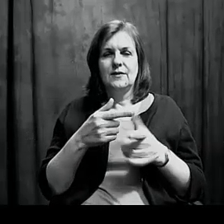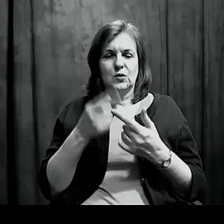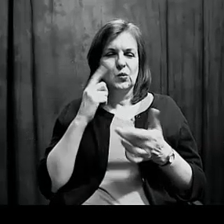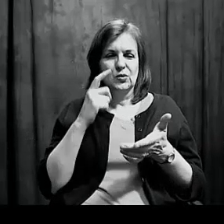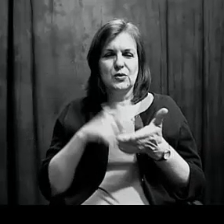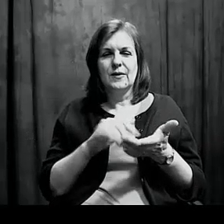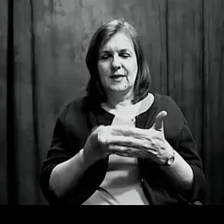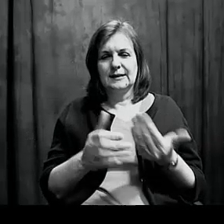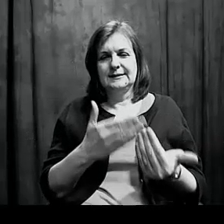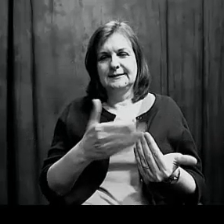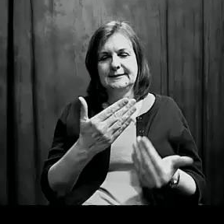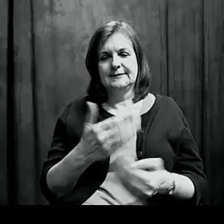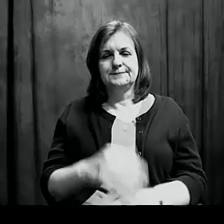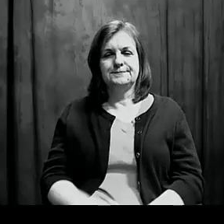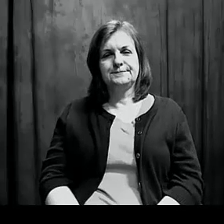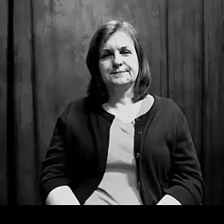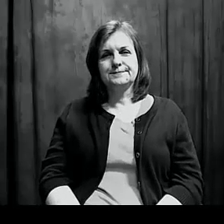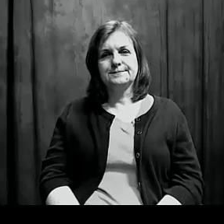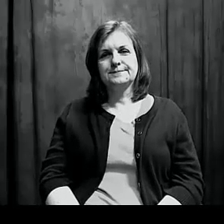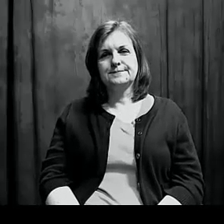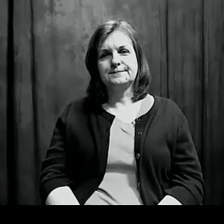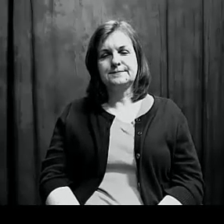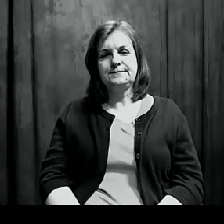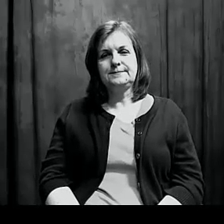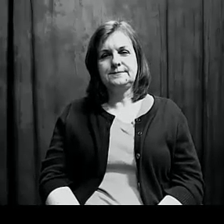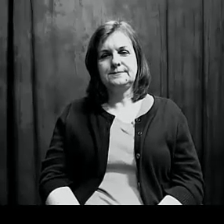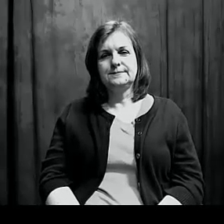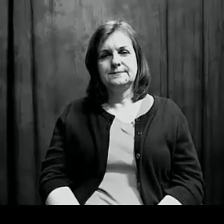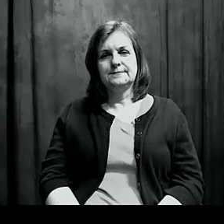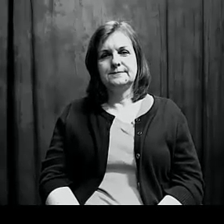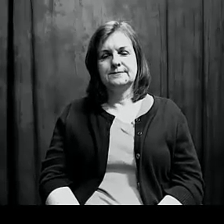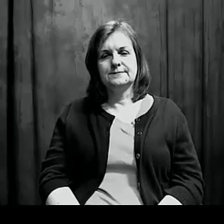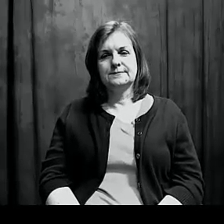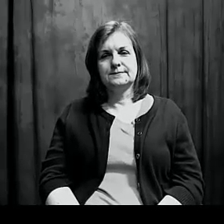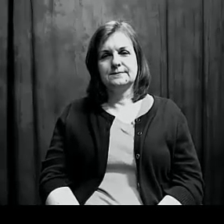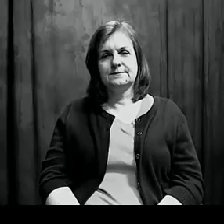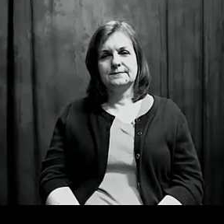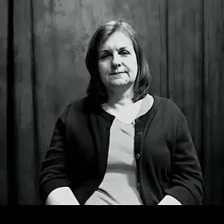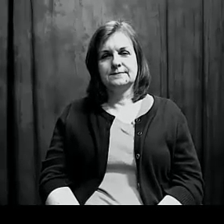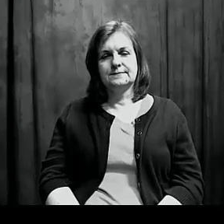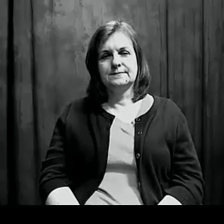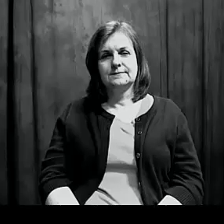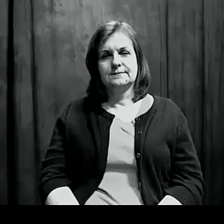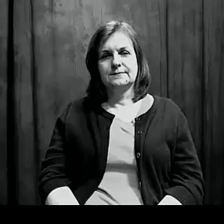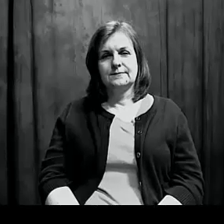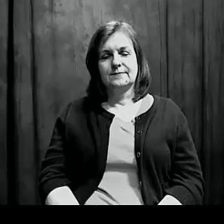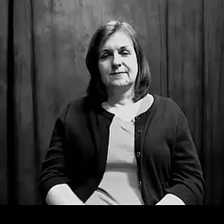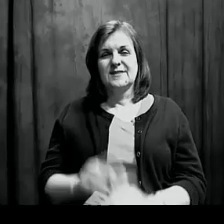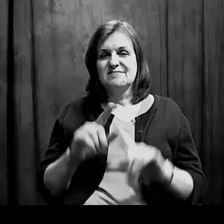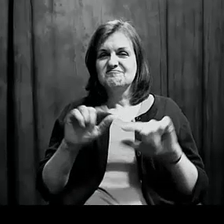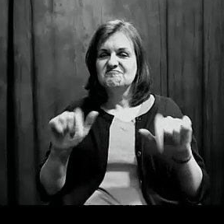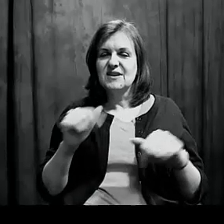fins associated with them so you be able to pick them out pretty easily